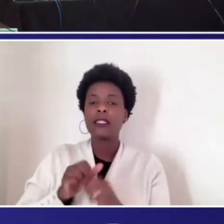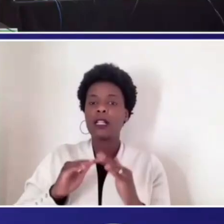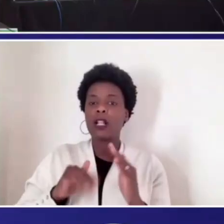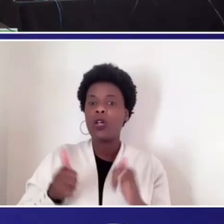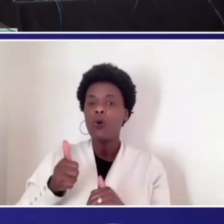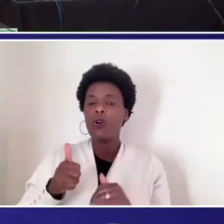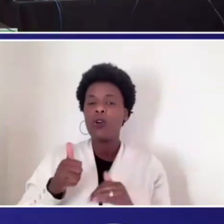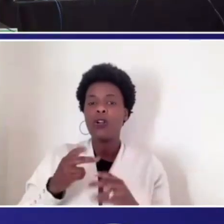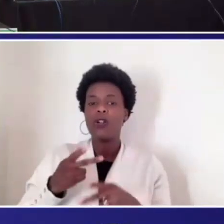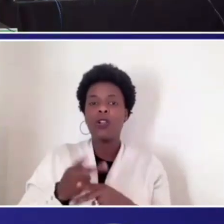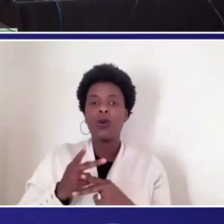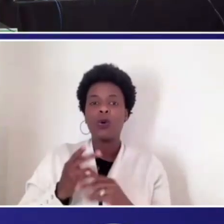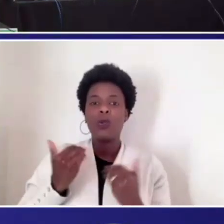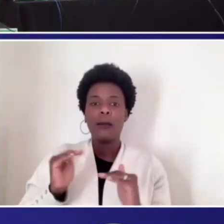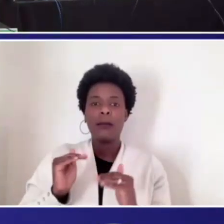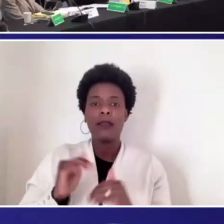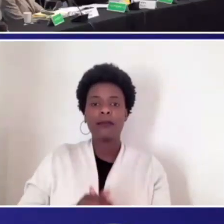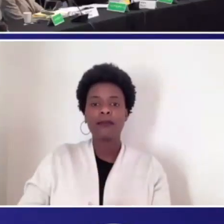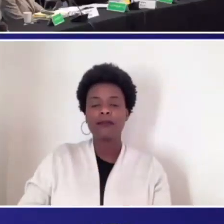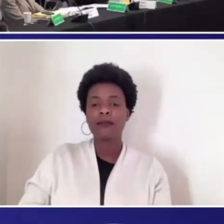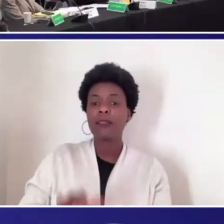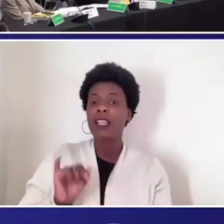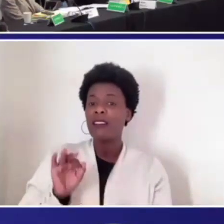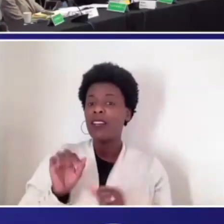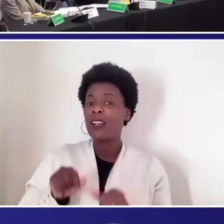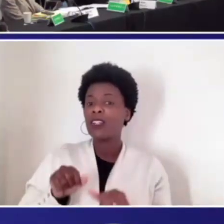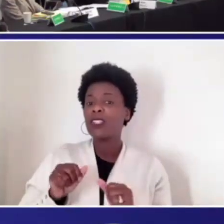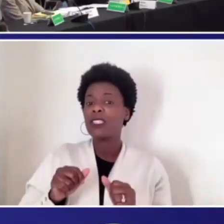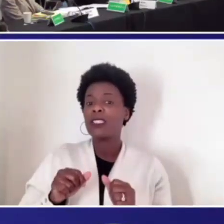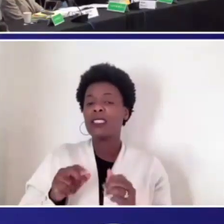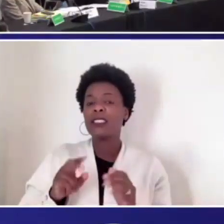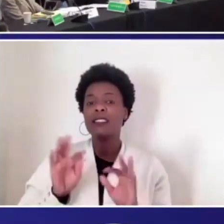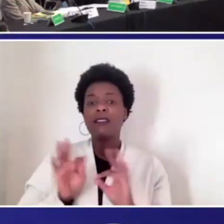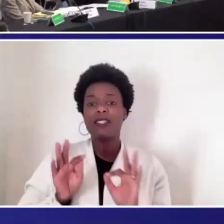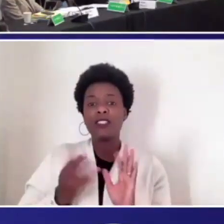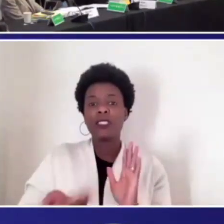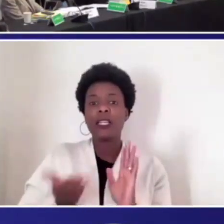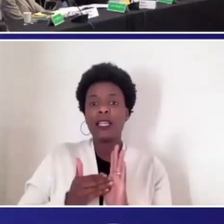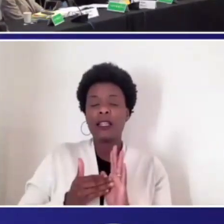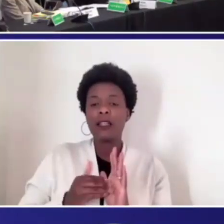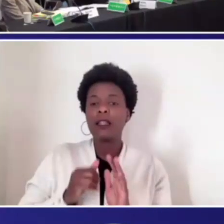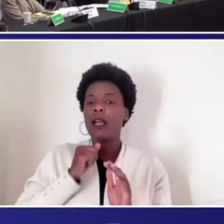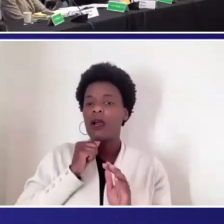If I, if I could do the definition again, I wouldn't have put parentheses PsyD.